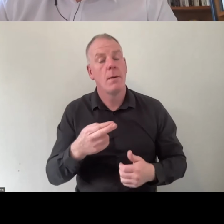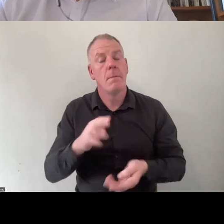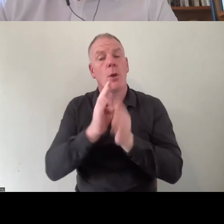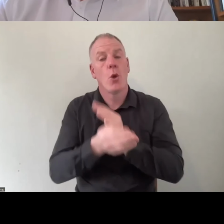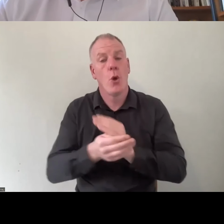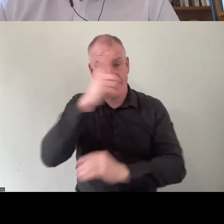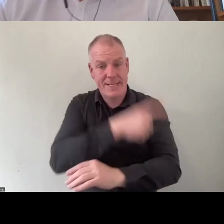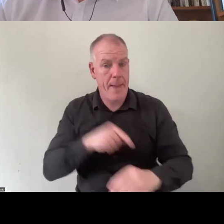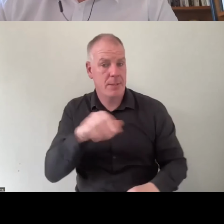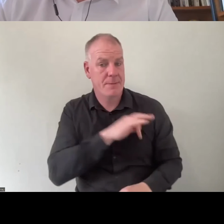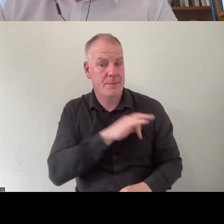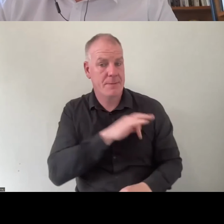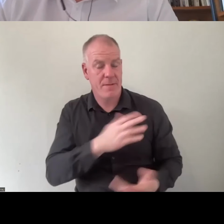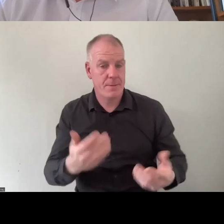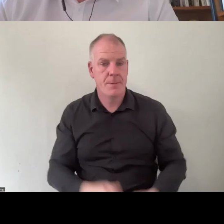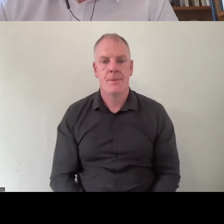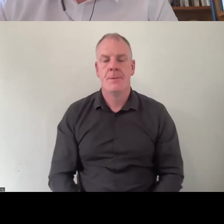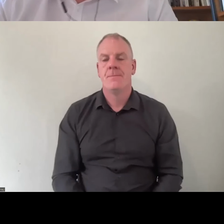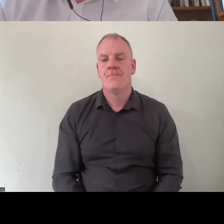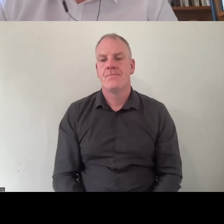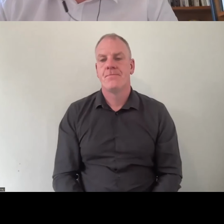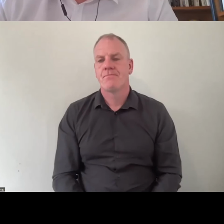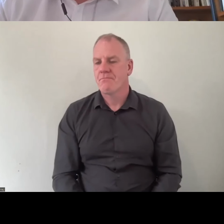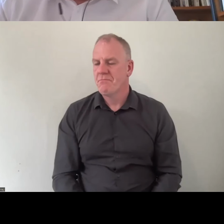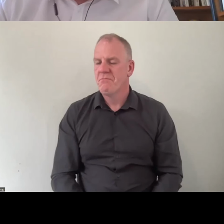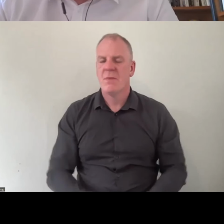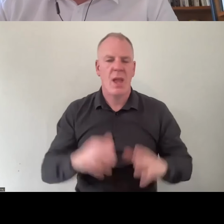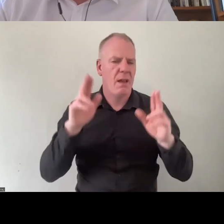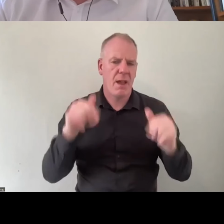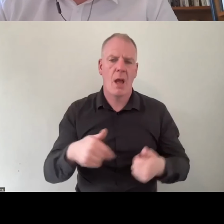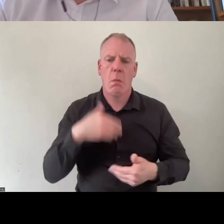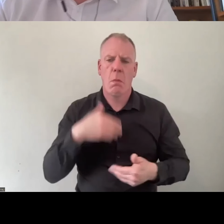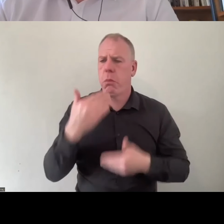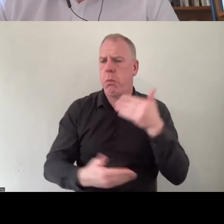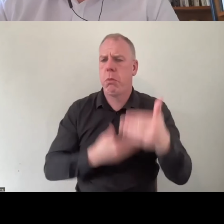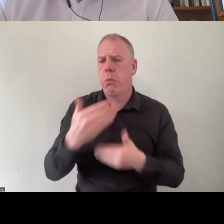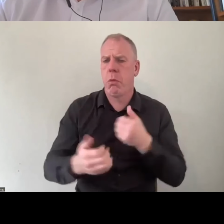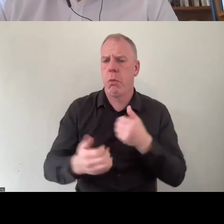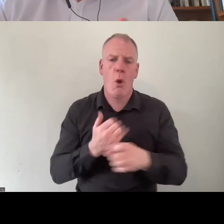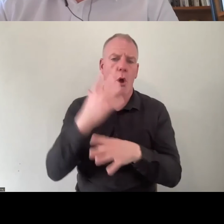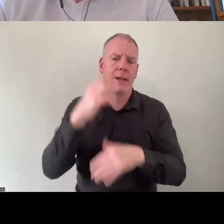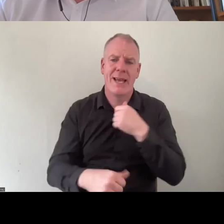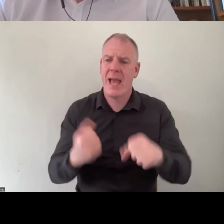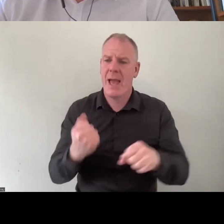We can spend the day taking about inclusive HR or inclusive workplaces,